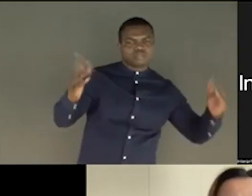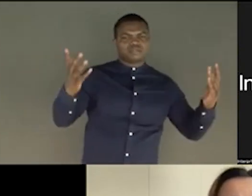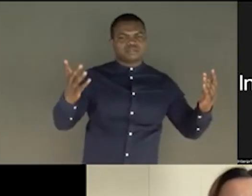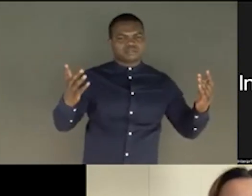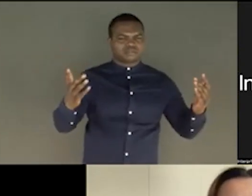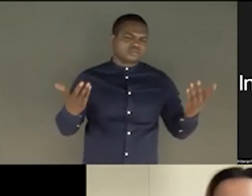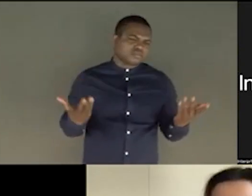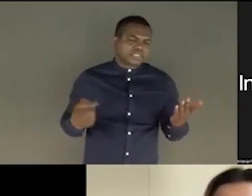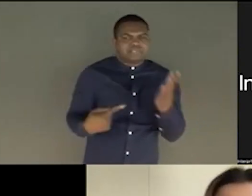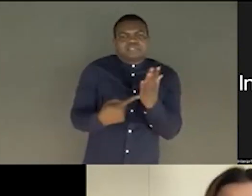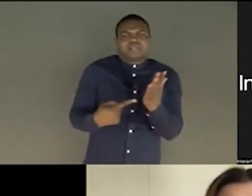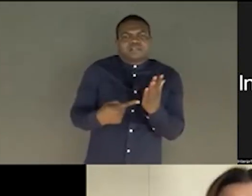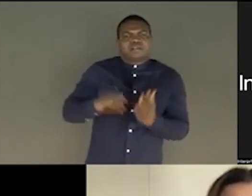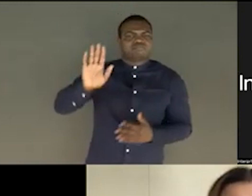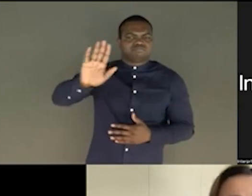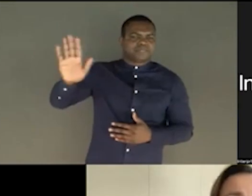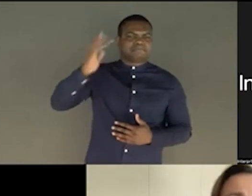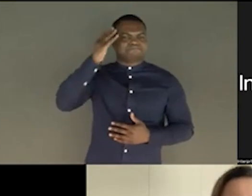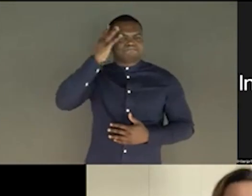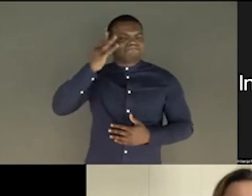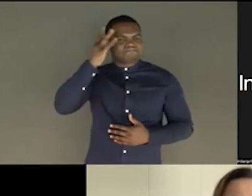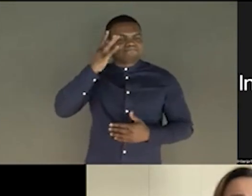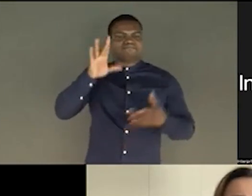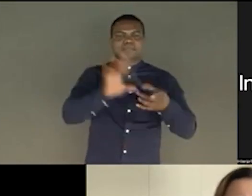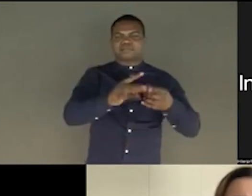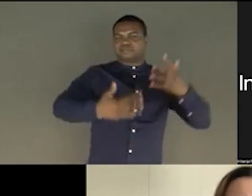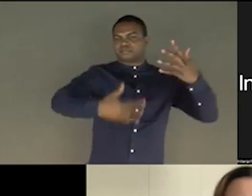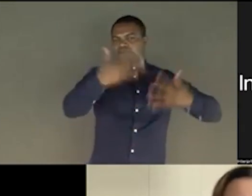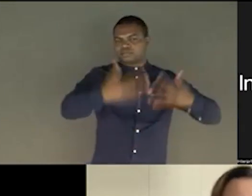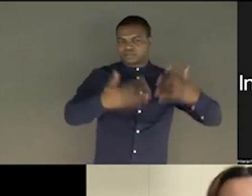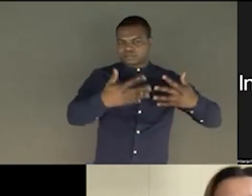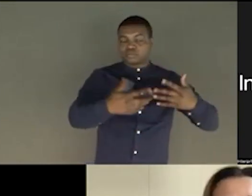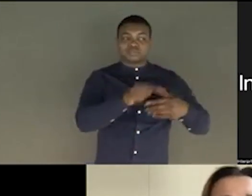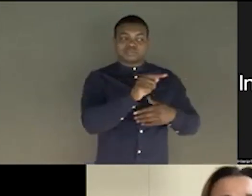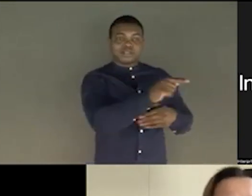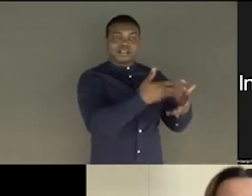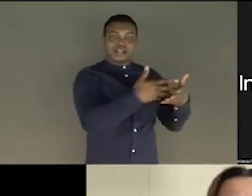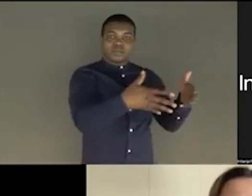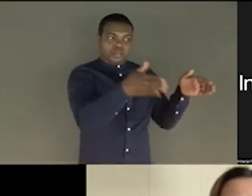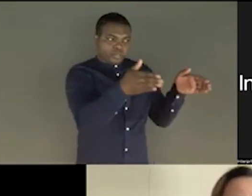But of course, whenever possible, use professional captioning.